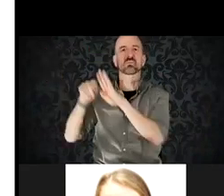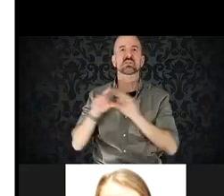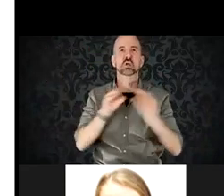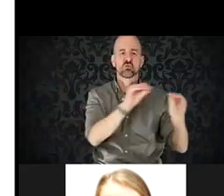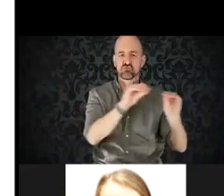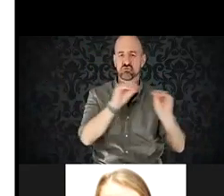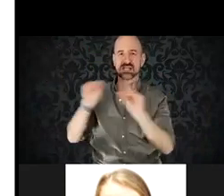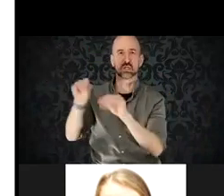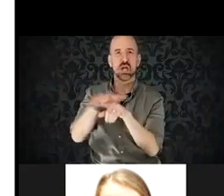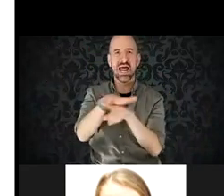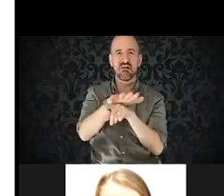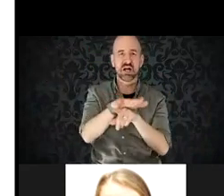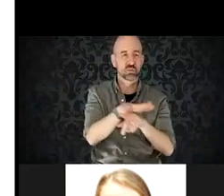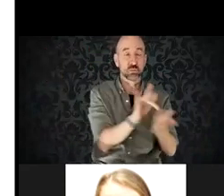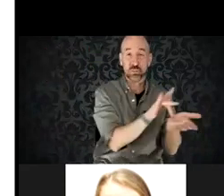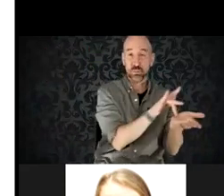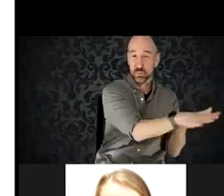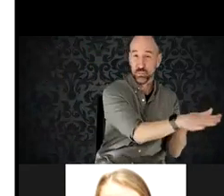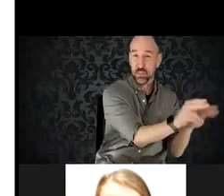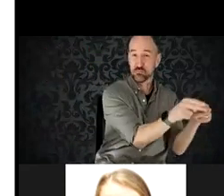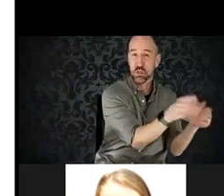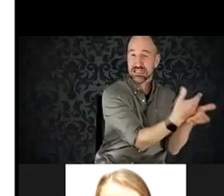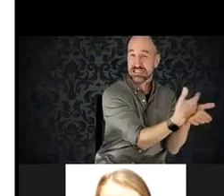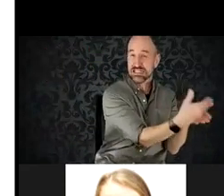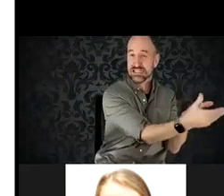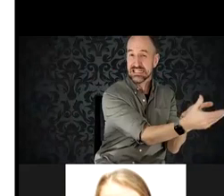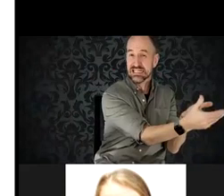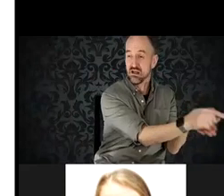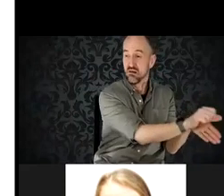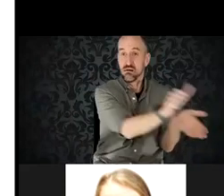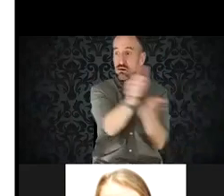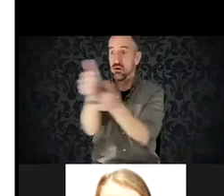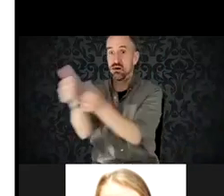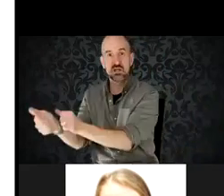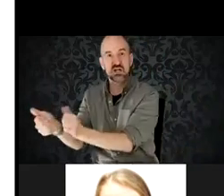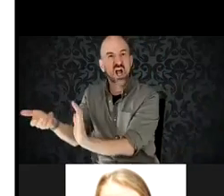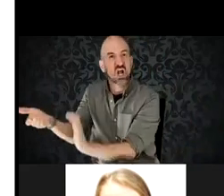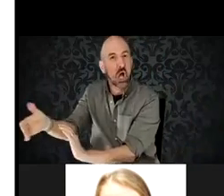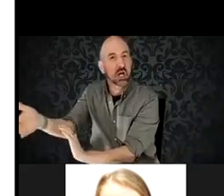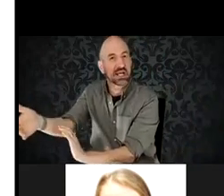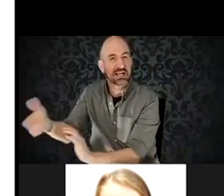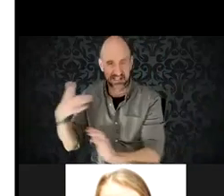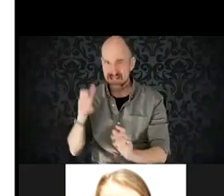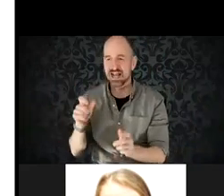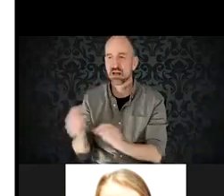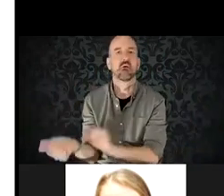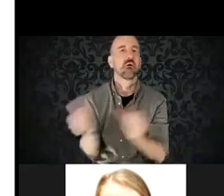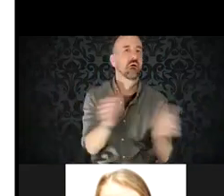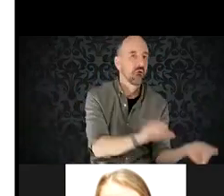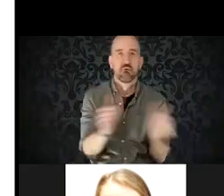want to get their hands dirty.